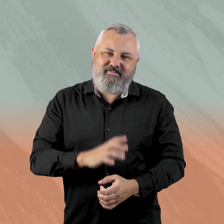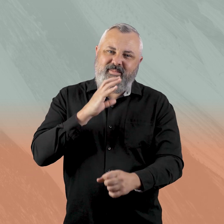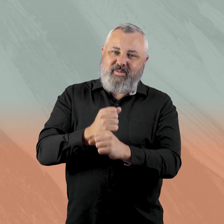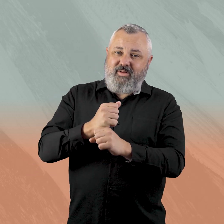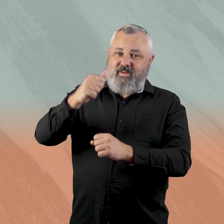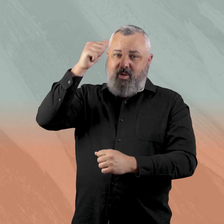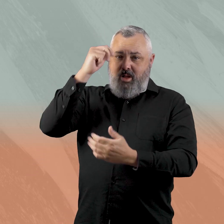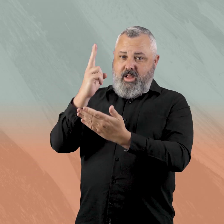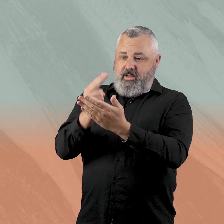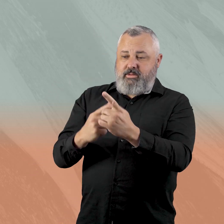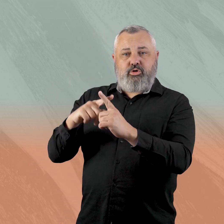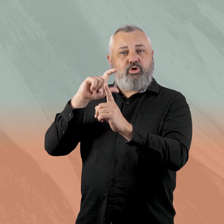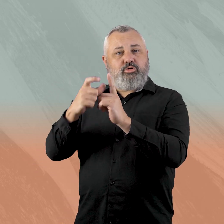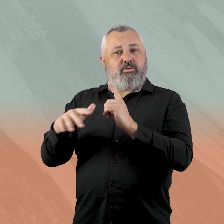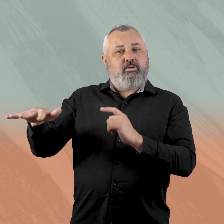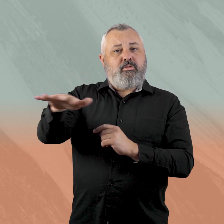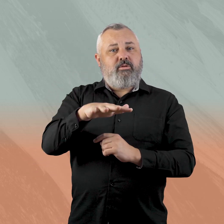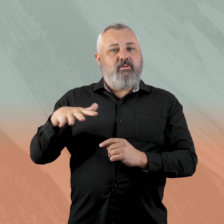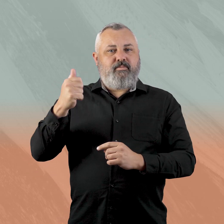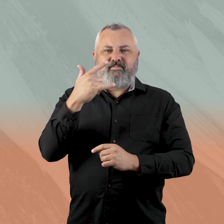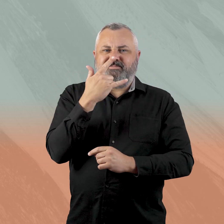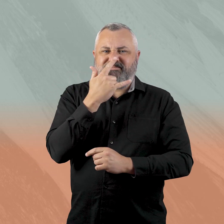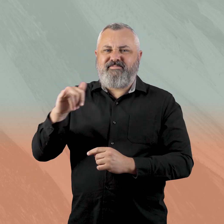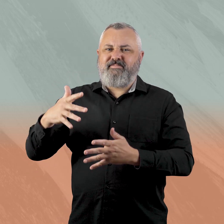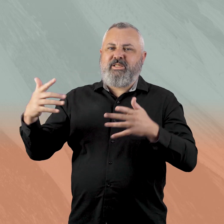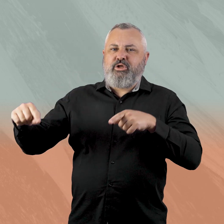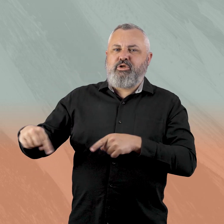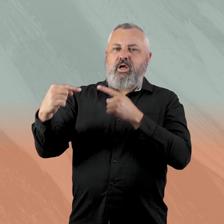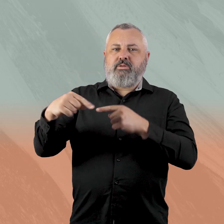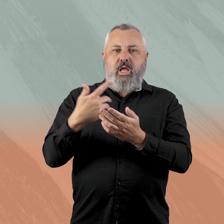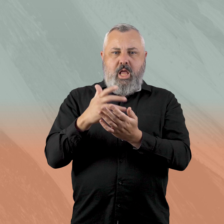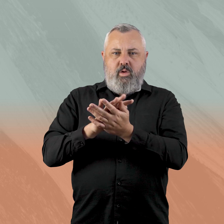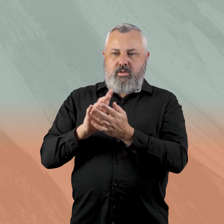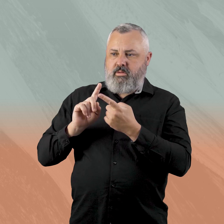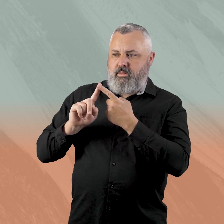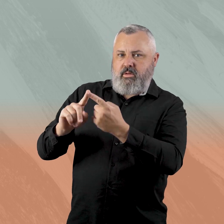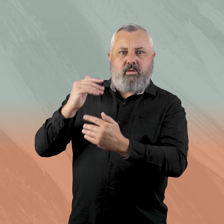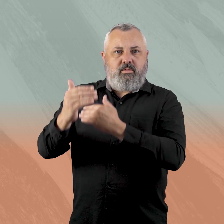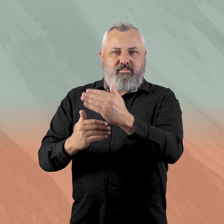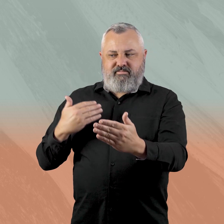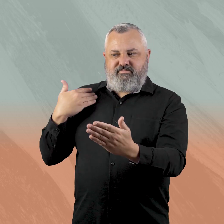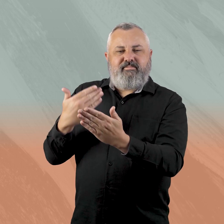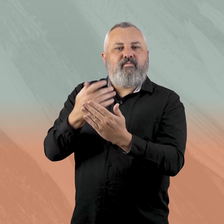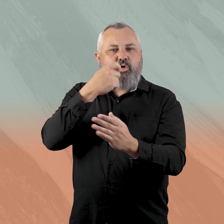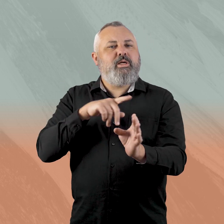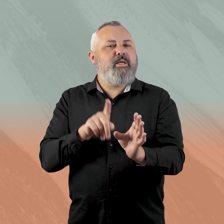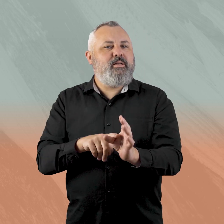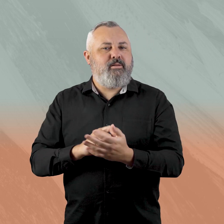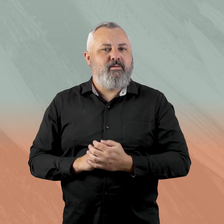The Government recognises that the arts and cultural sector has experienced significant challenges to its sustainability in recent years.